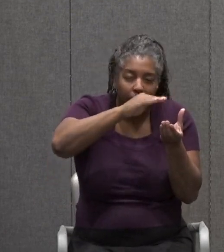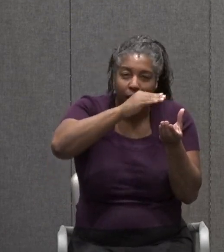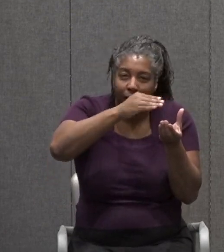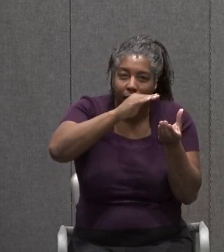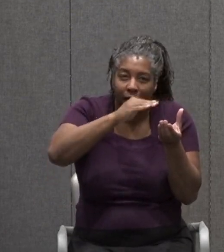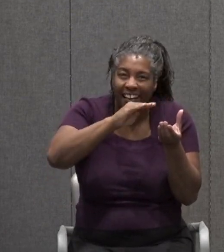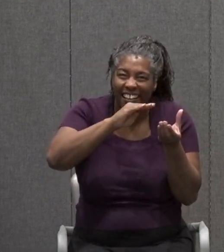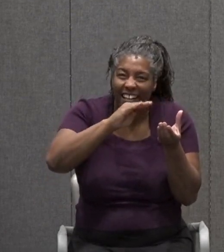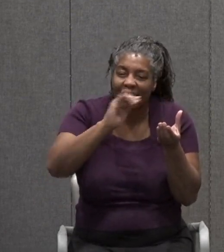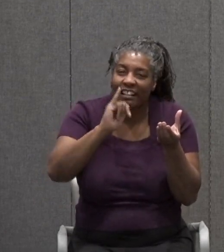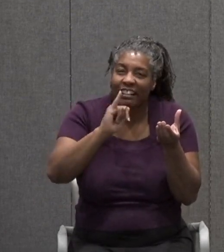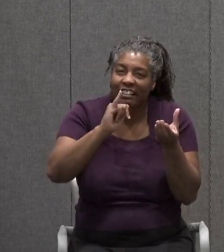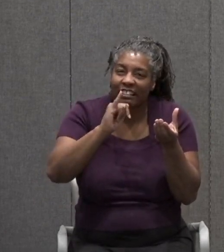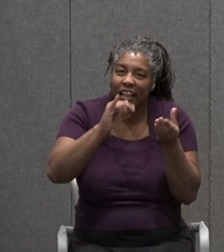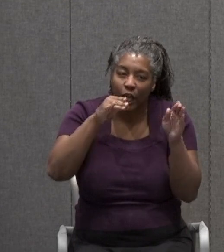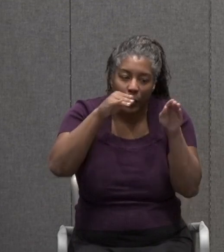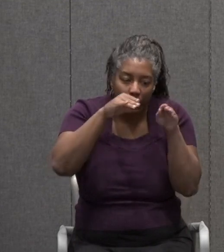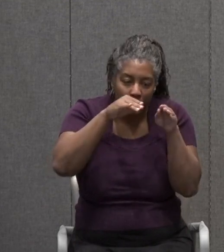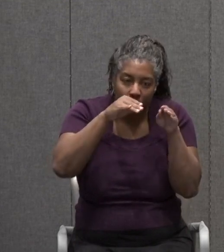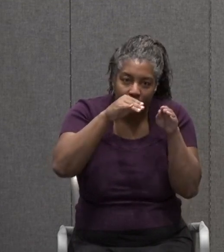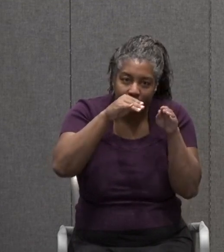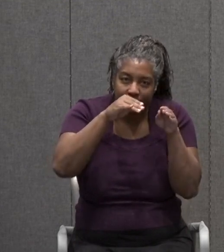All right, so we've looked at it, what does yours look like?